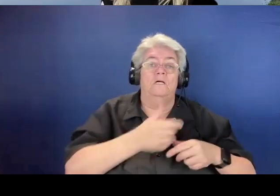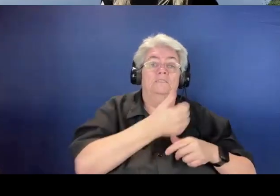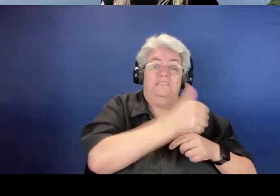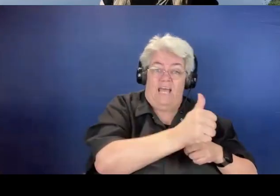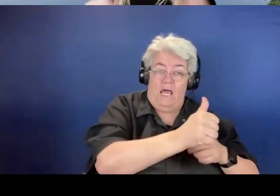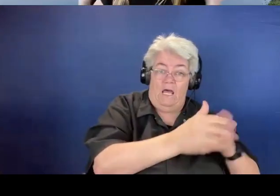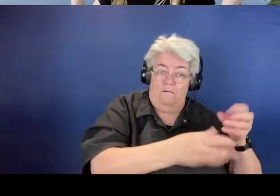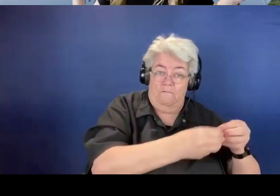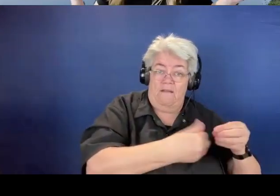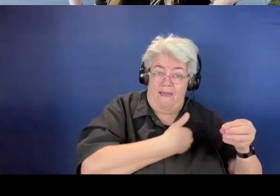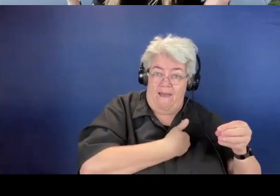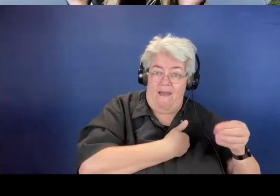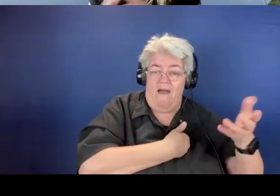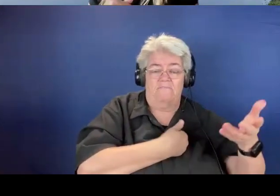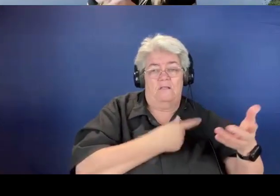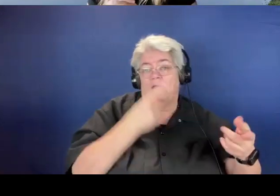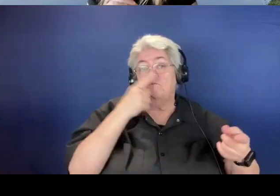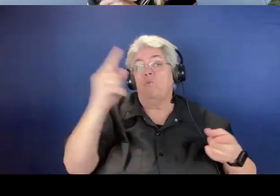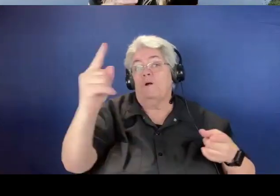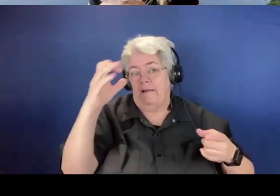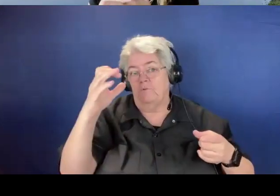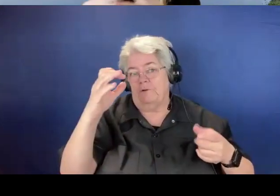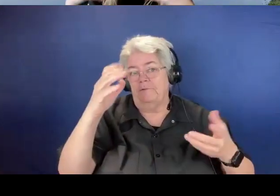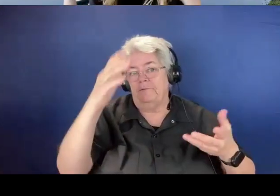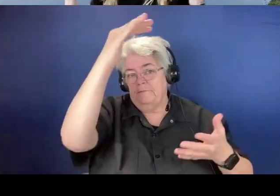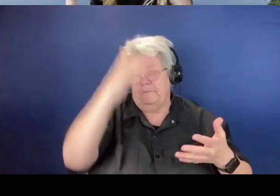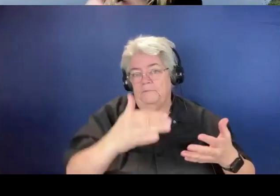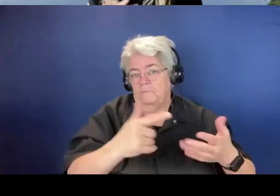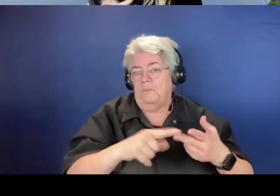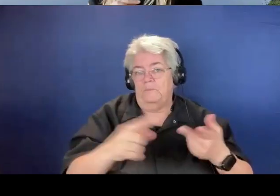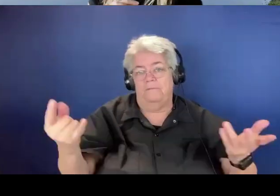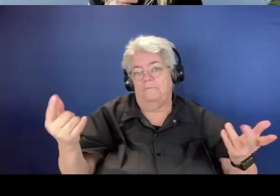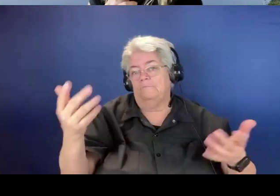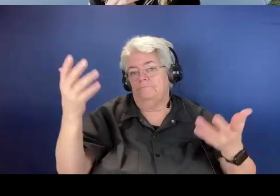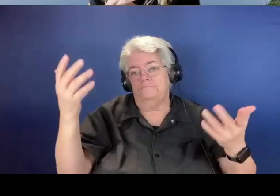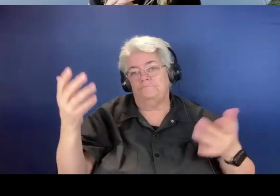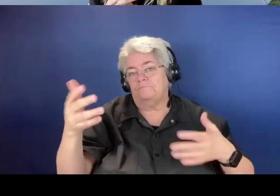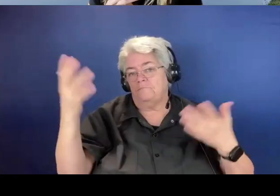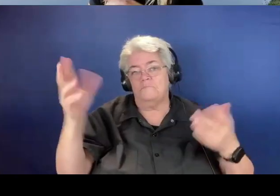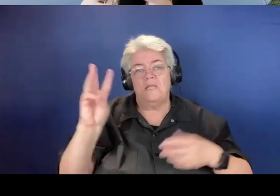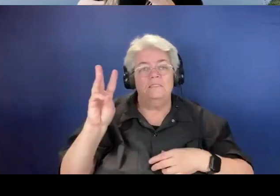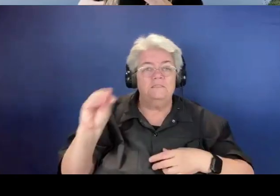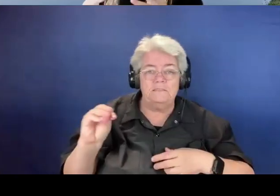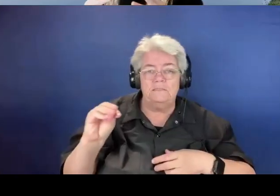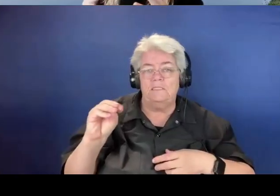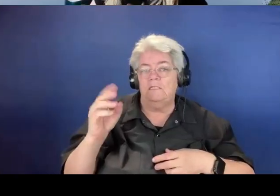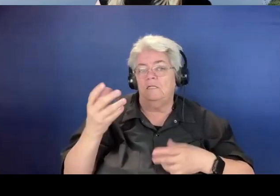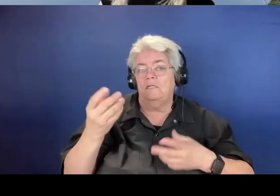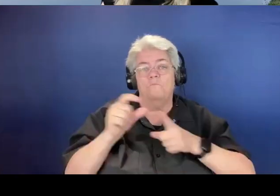If you had 100 utterances, right, you might have 60 morphemes or what have you.